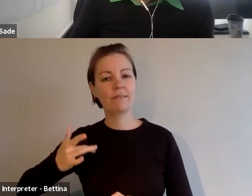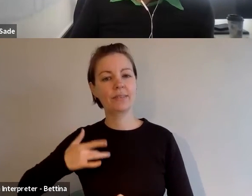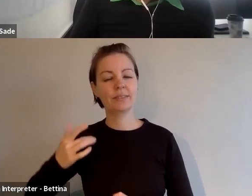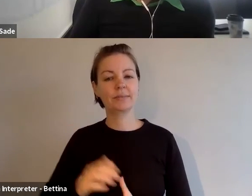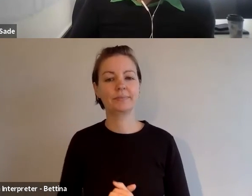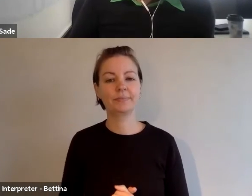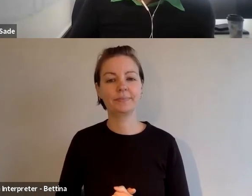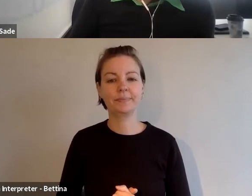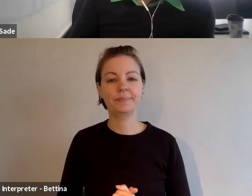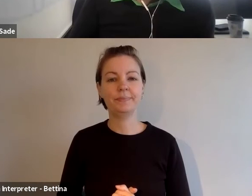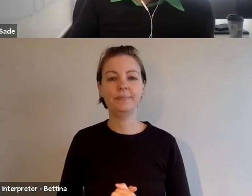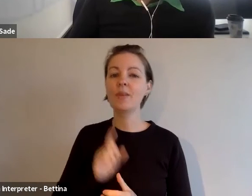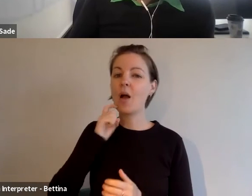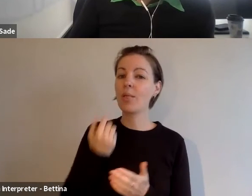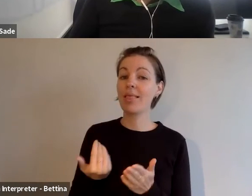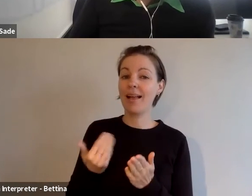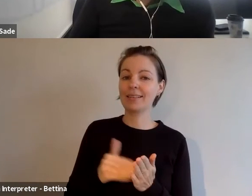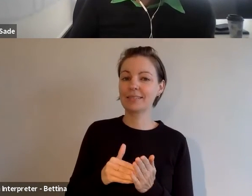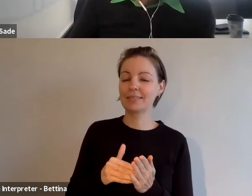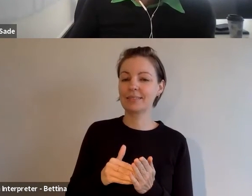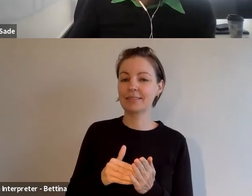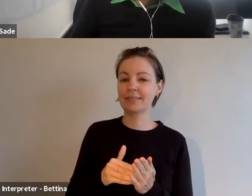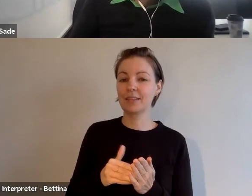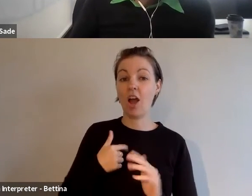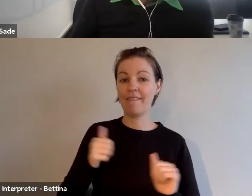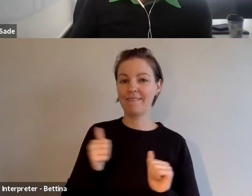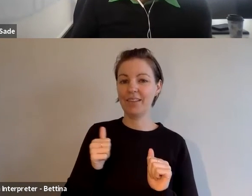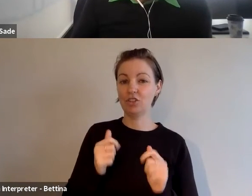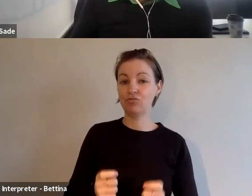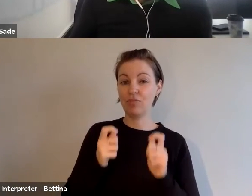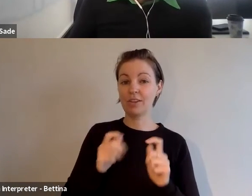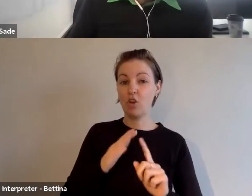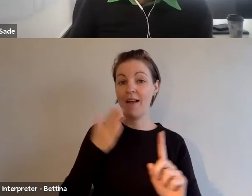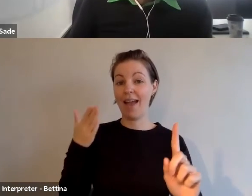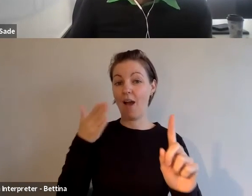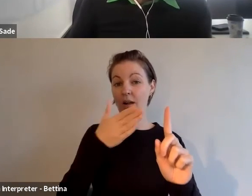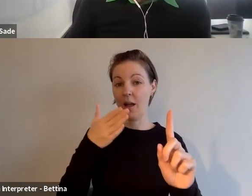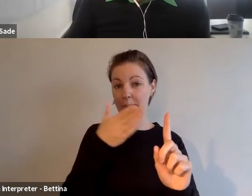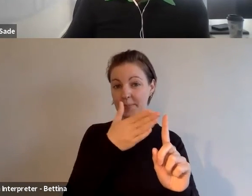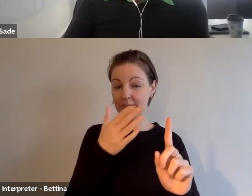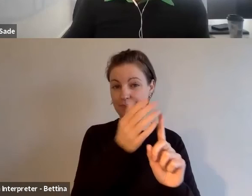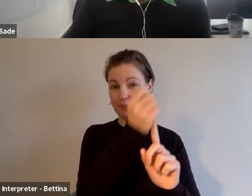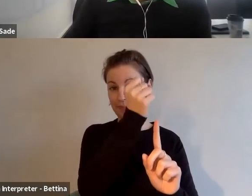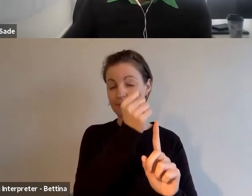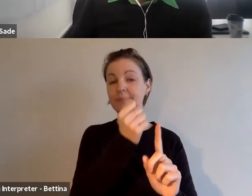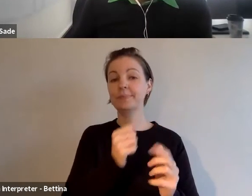In terms of the outcomes I mentioned already that our film studio was able to make that change to